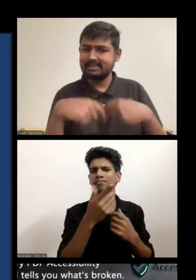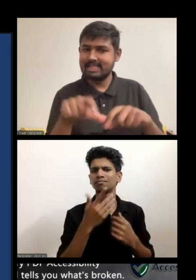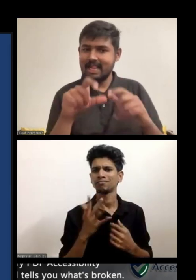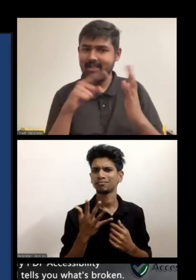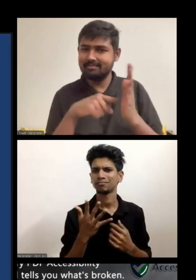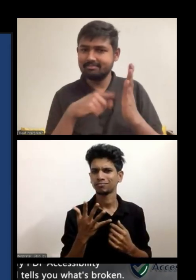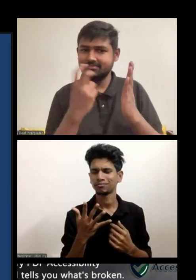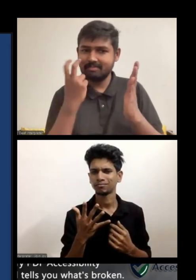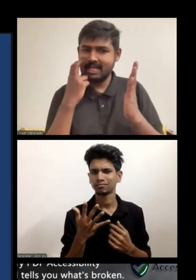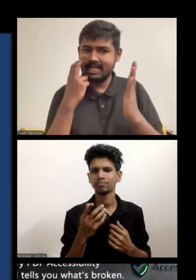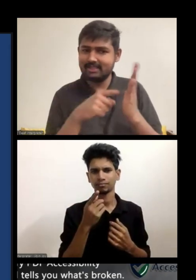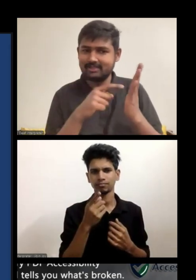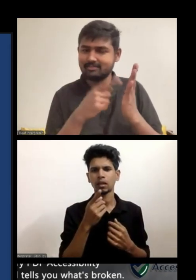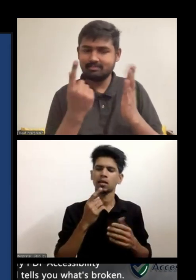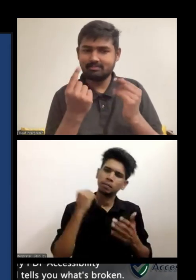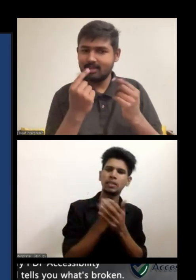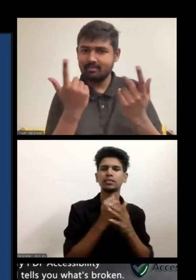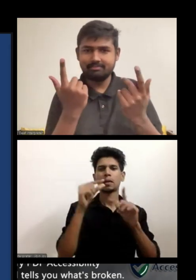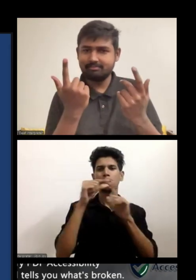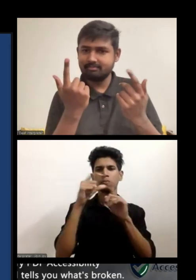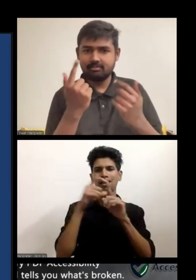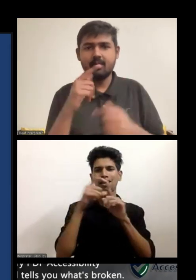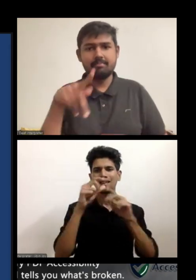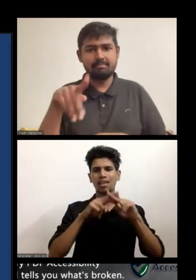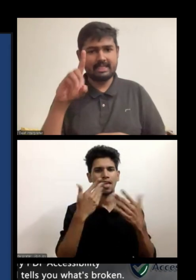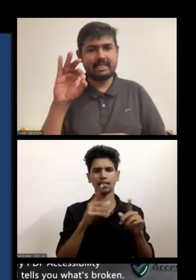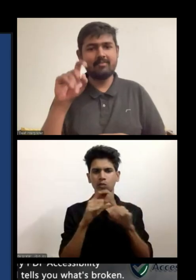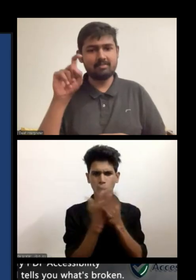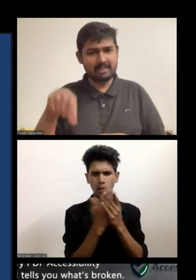accessible. That is the WCAG guidelines. Why this happens?